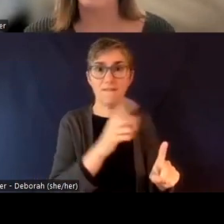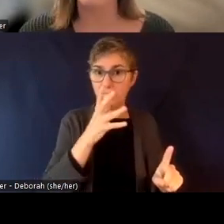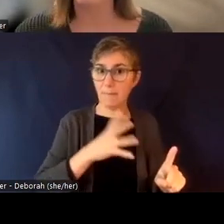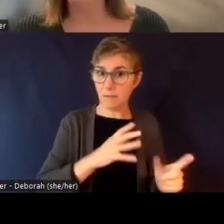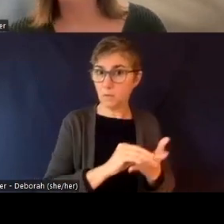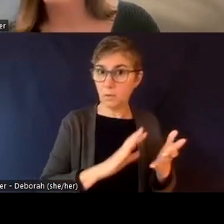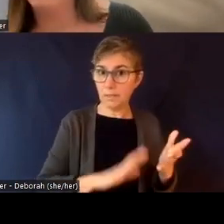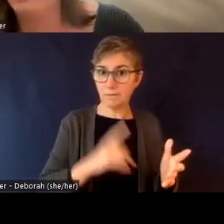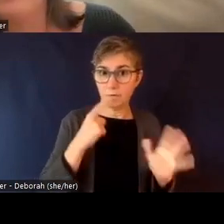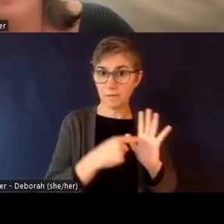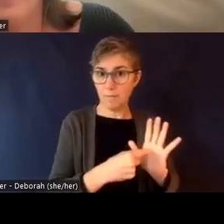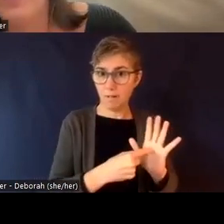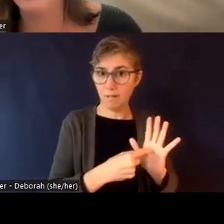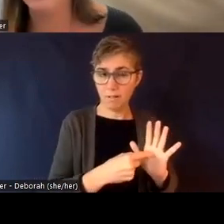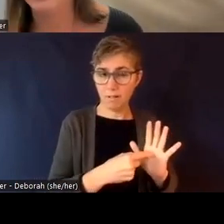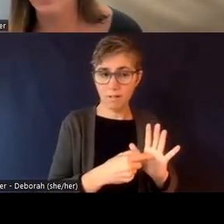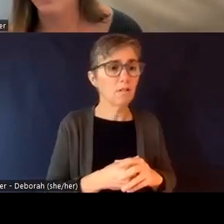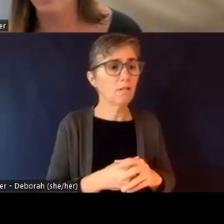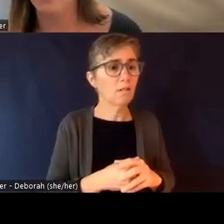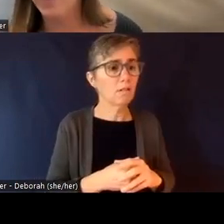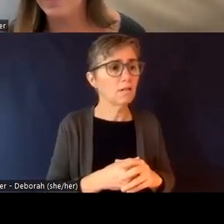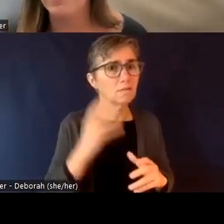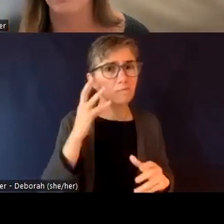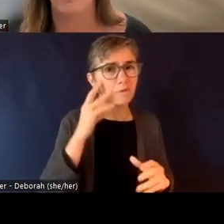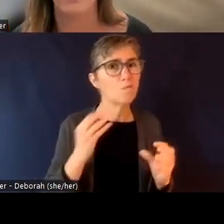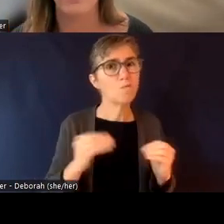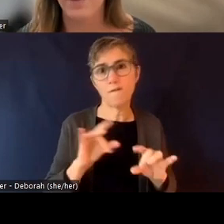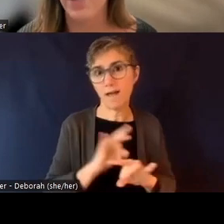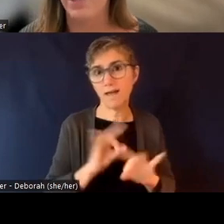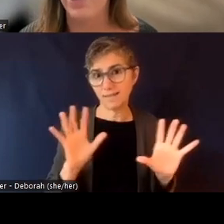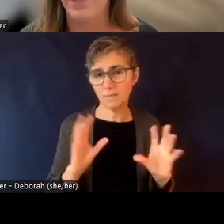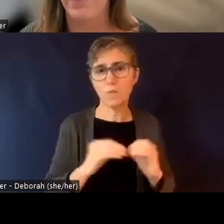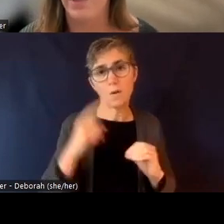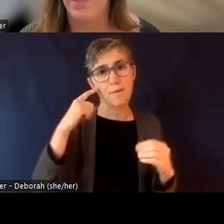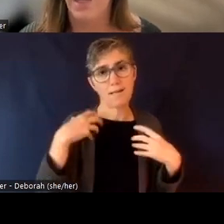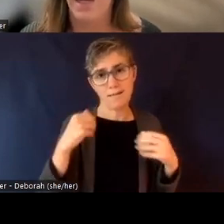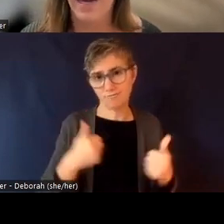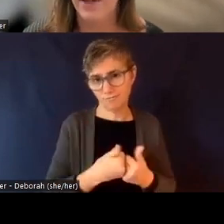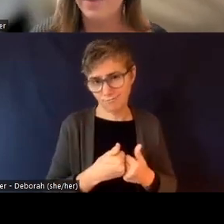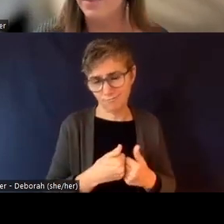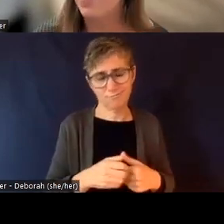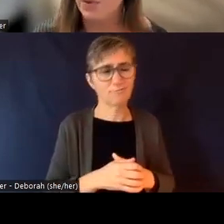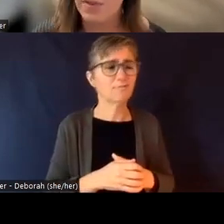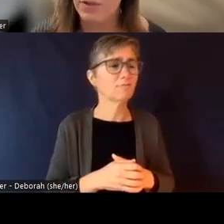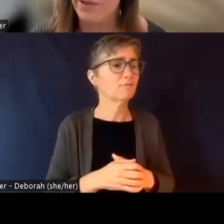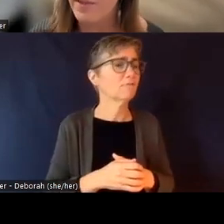example, experience more violence, mental health challenges, higher incidence of suicidal thoughts